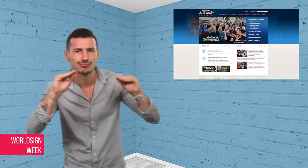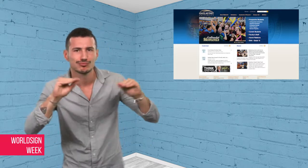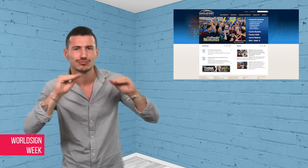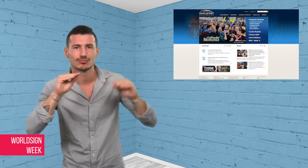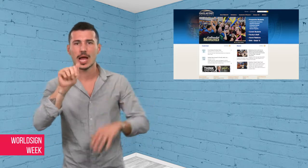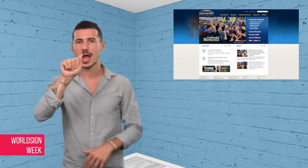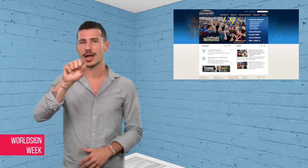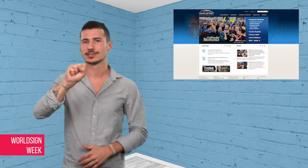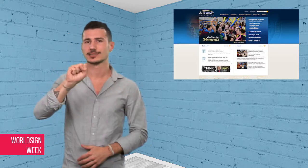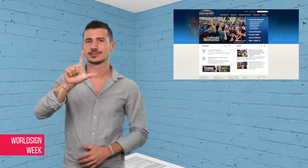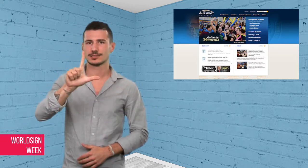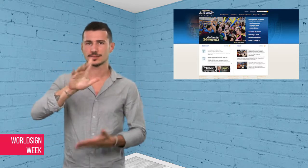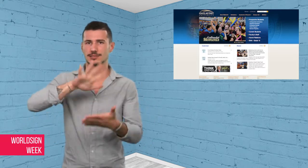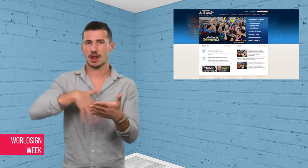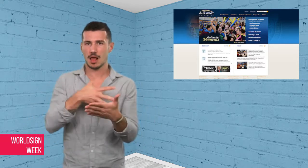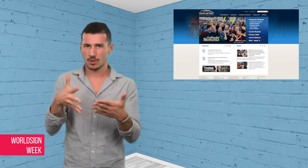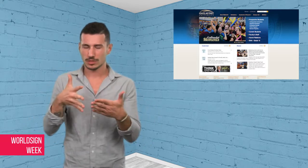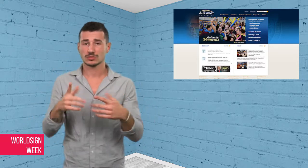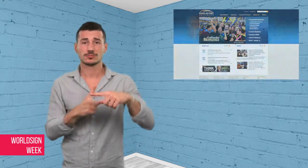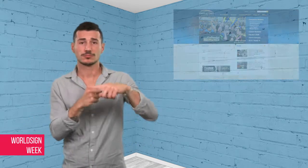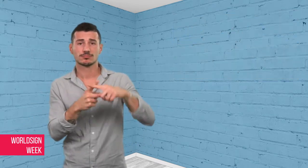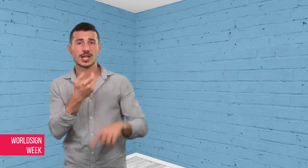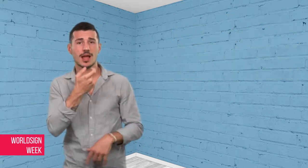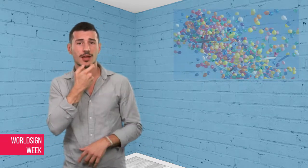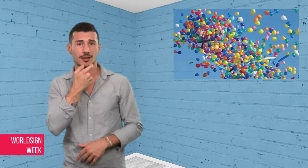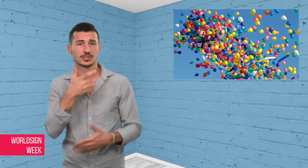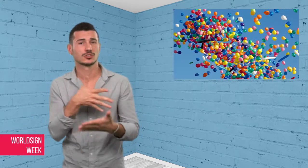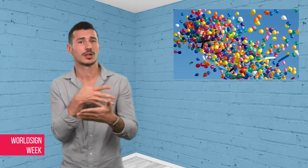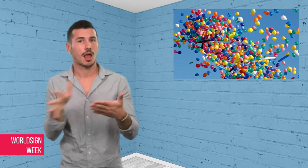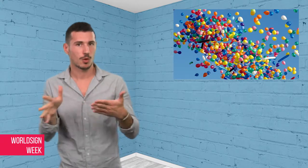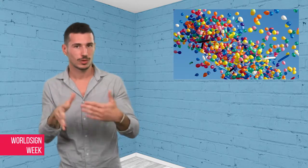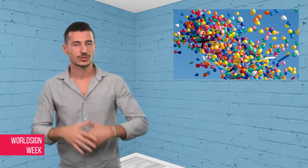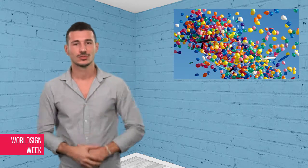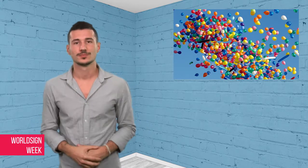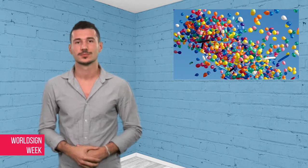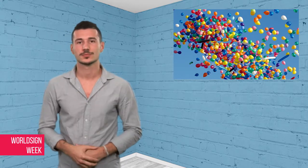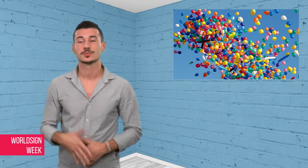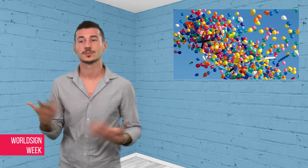in both American Sign Language and English.